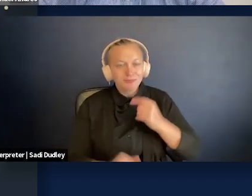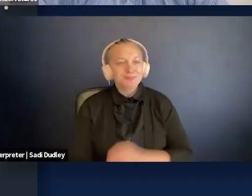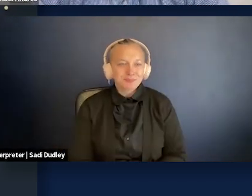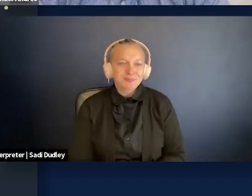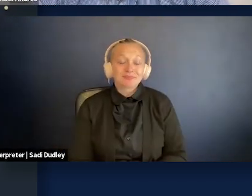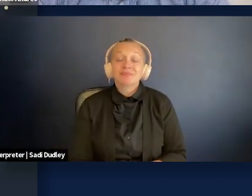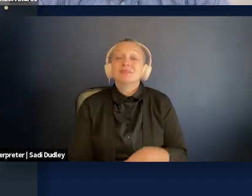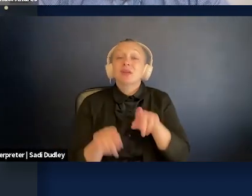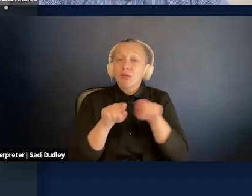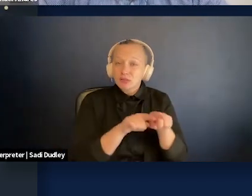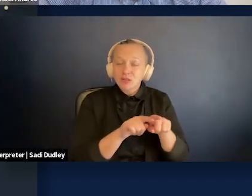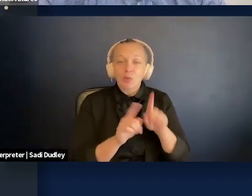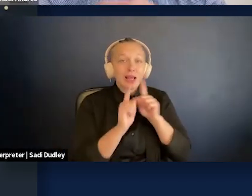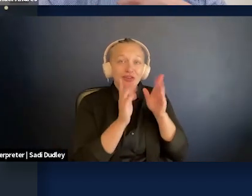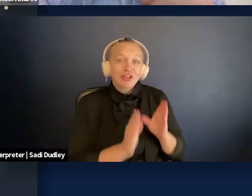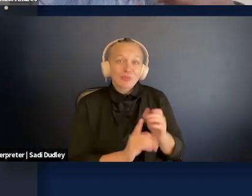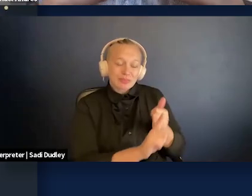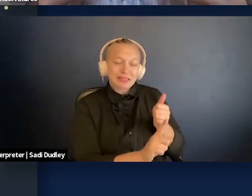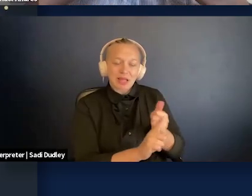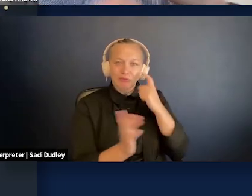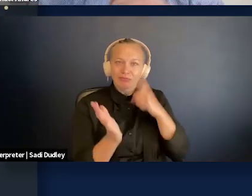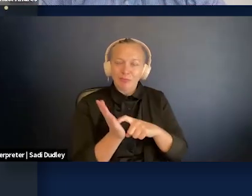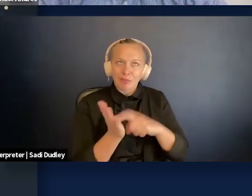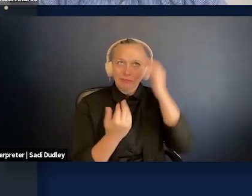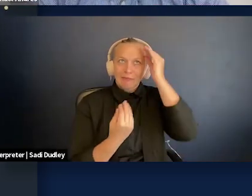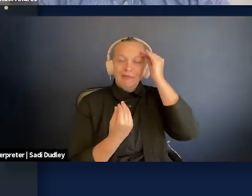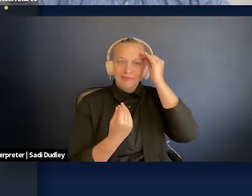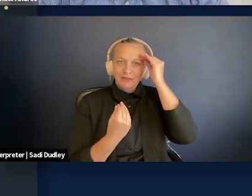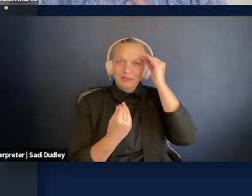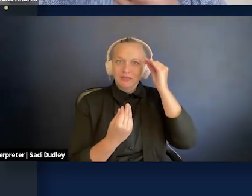Additionally, uh, our interviewees reflected on their changes to approach or physical activity.